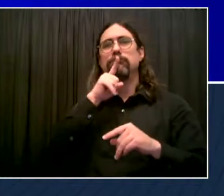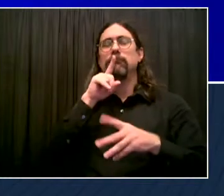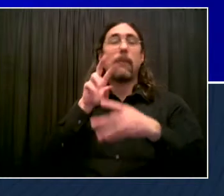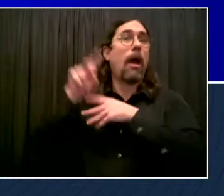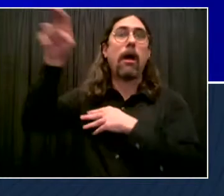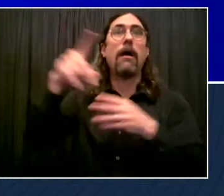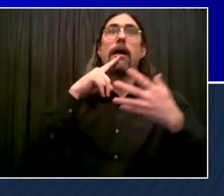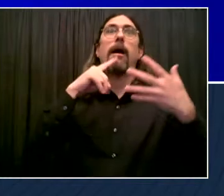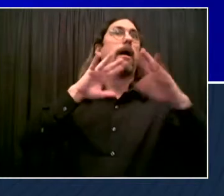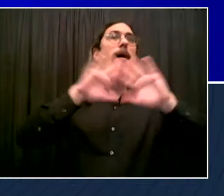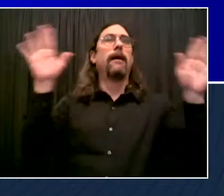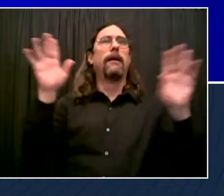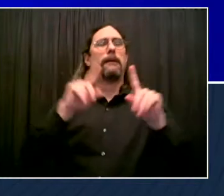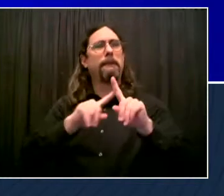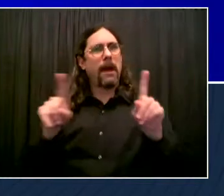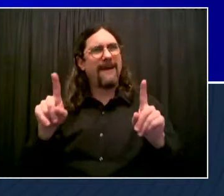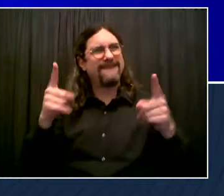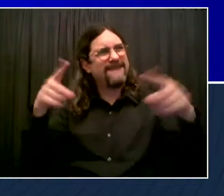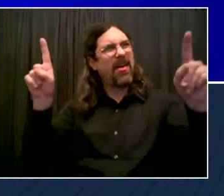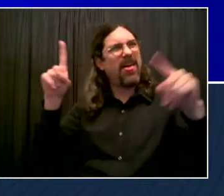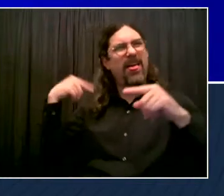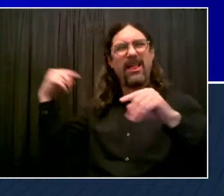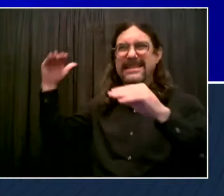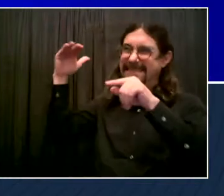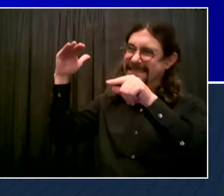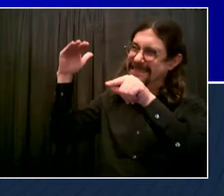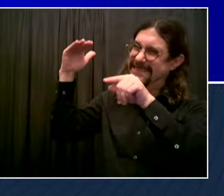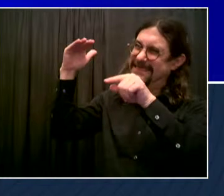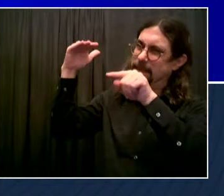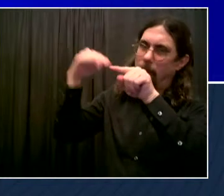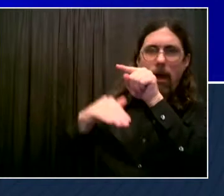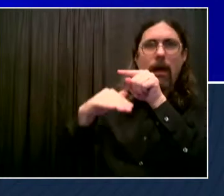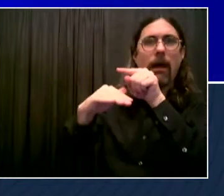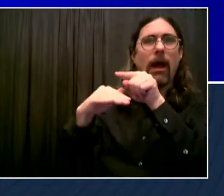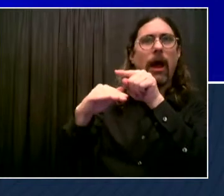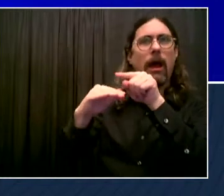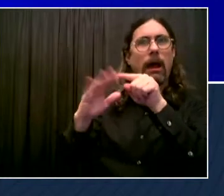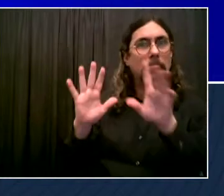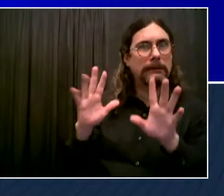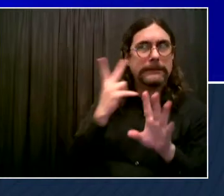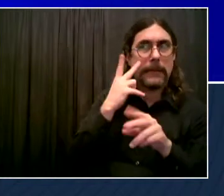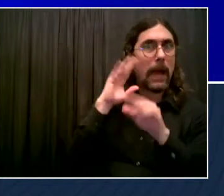AGAIN IT IS TOO EARLY TO DRAW FINAL CONCLUSIONS BUT